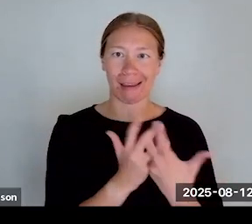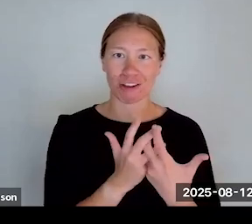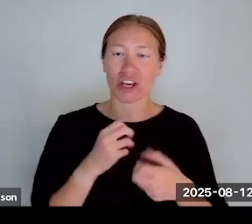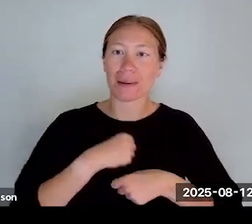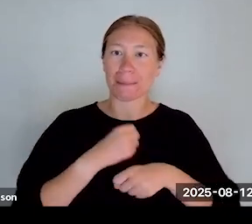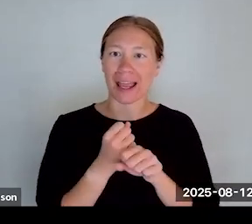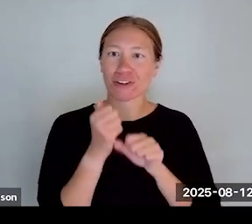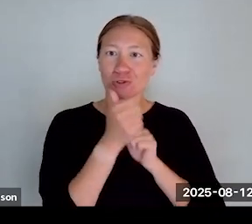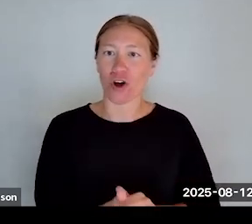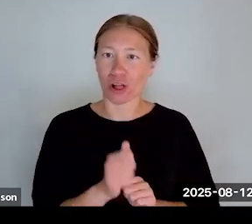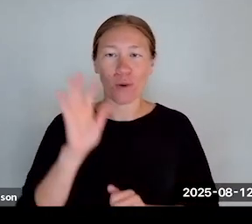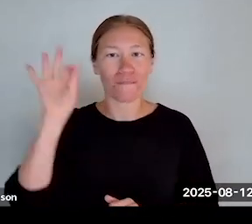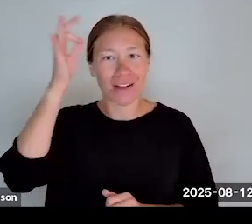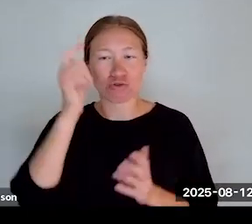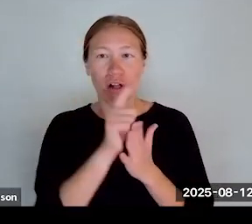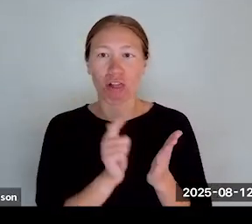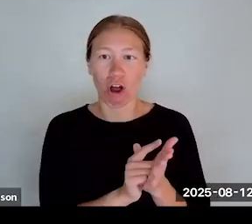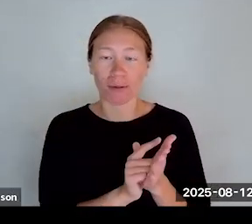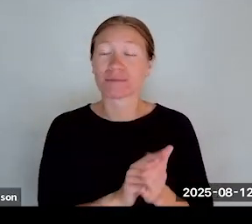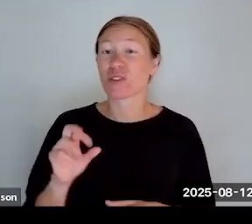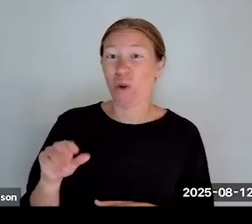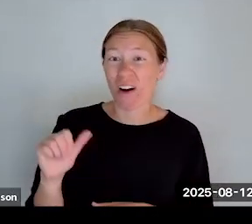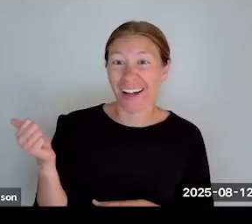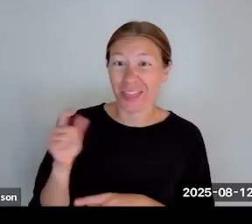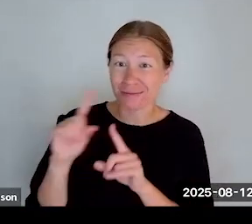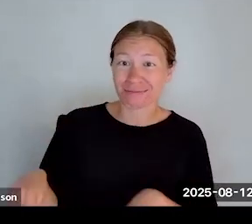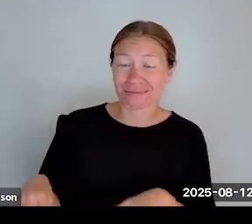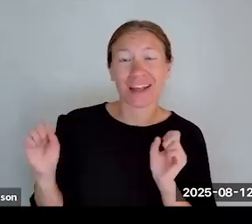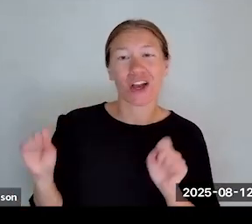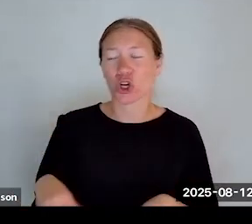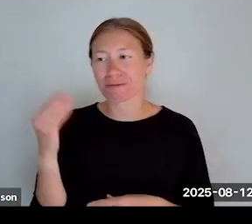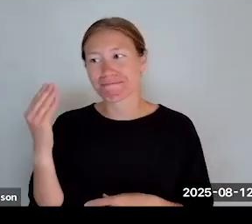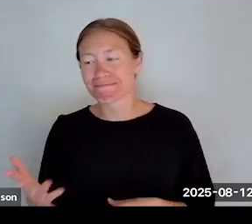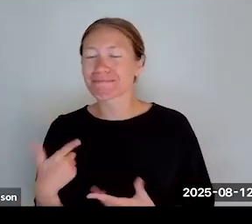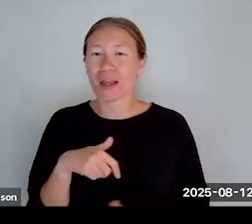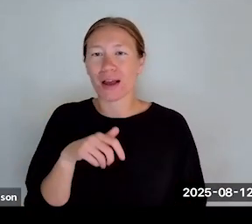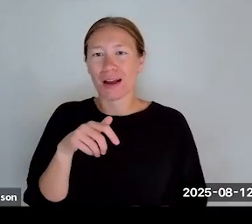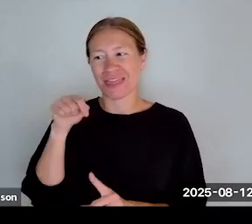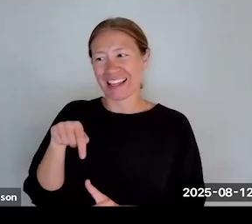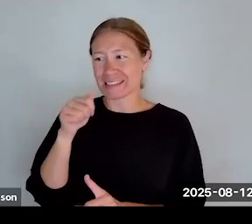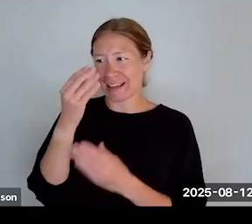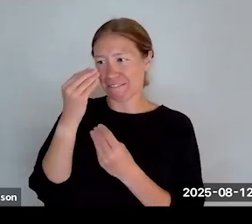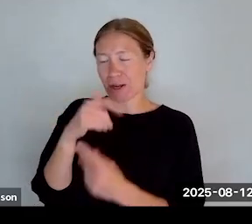Alternatively, supervisors can respond by saying, this information is private and I'm not able to share it.